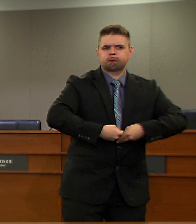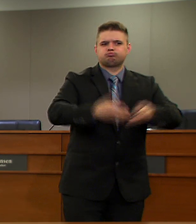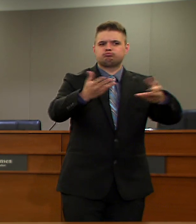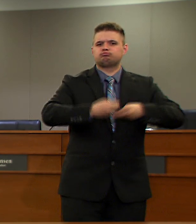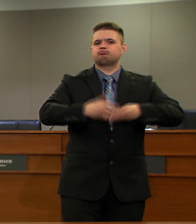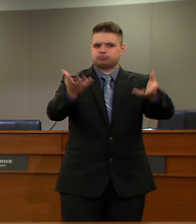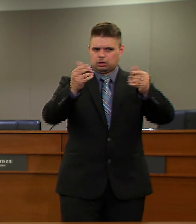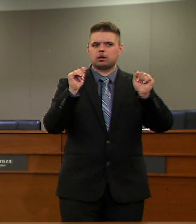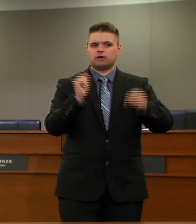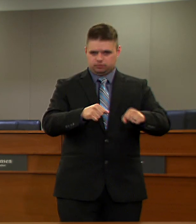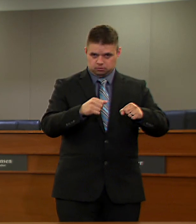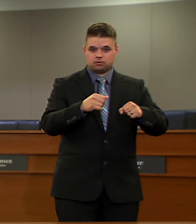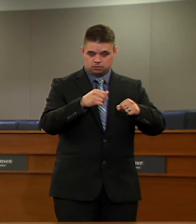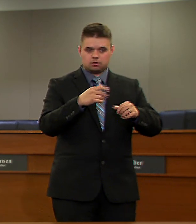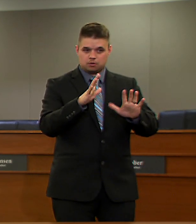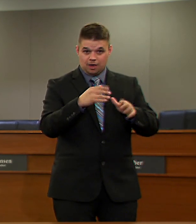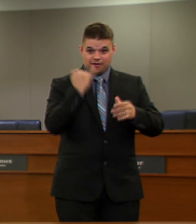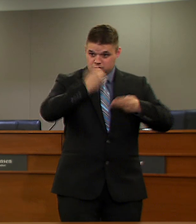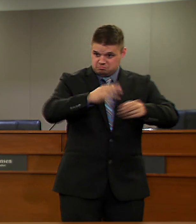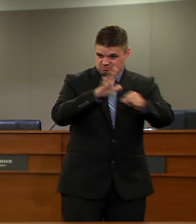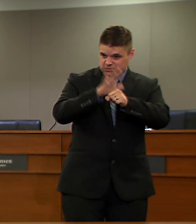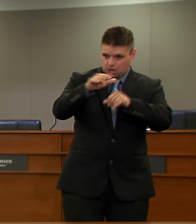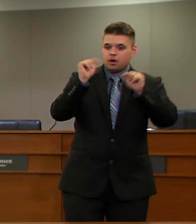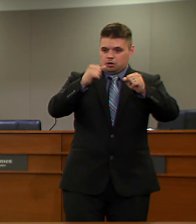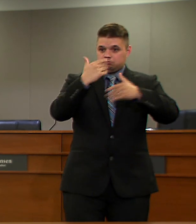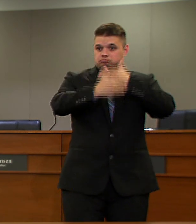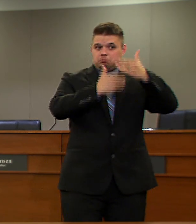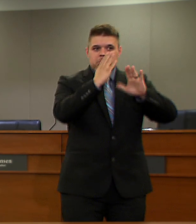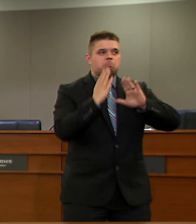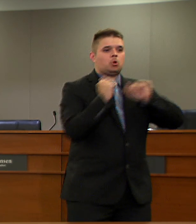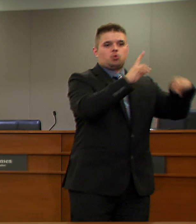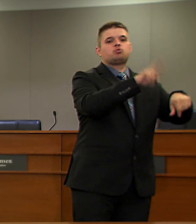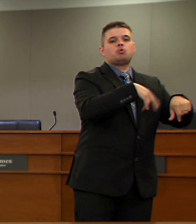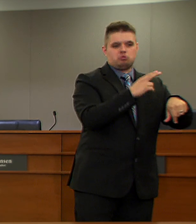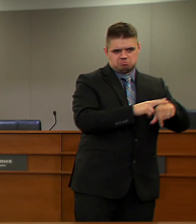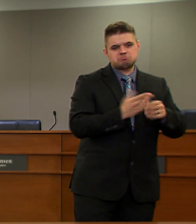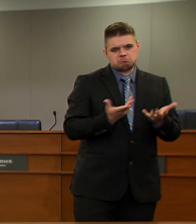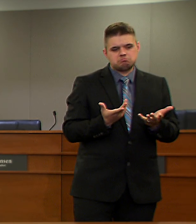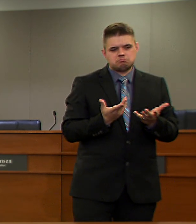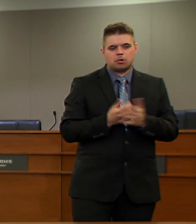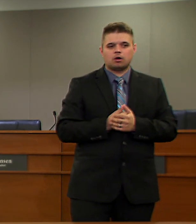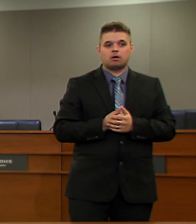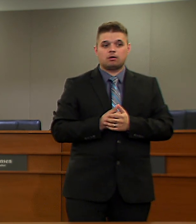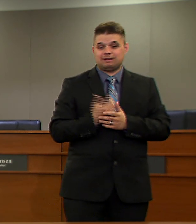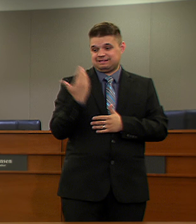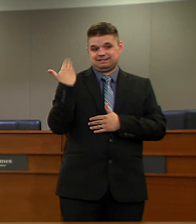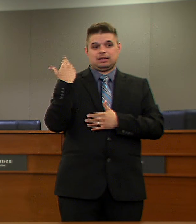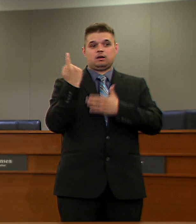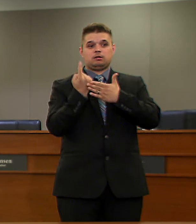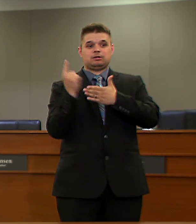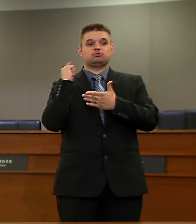I understand this last weekend 2,000 kits came down from Olympia into Clark County.